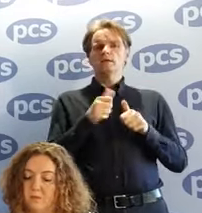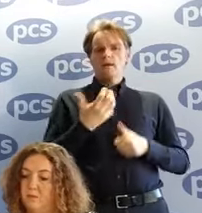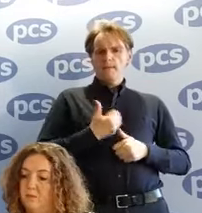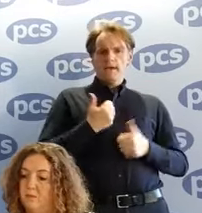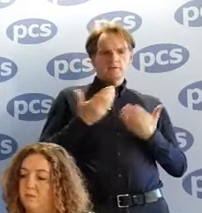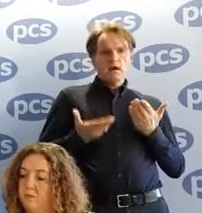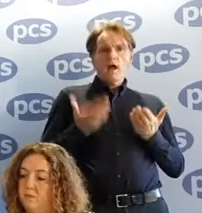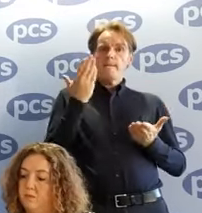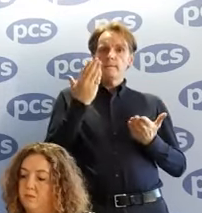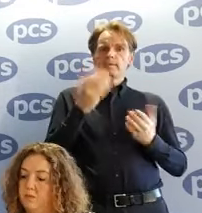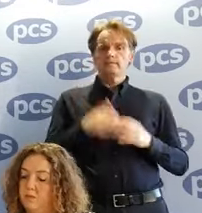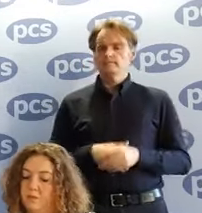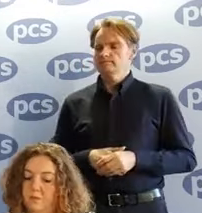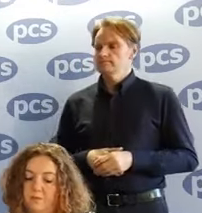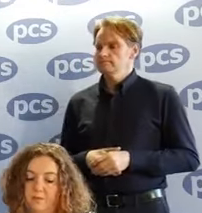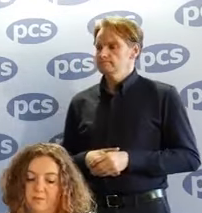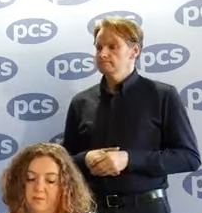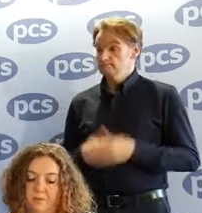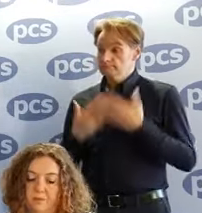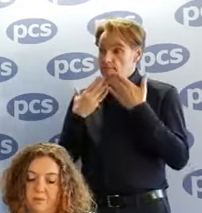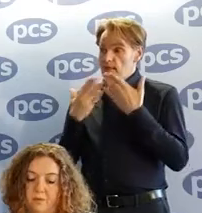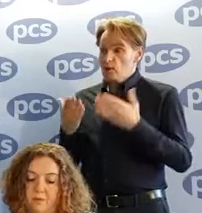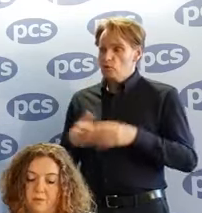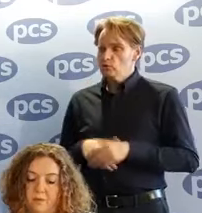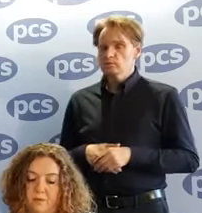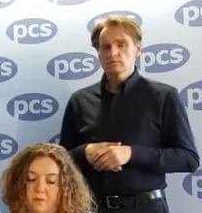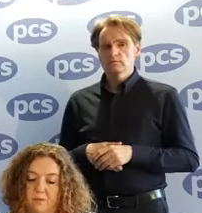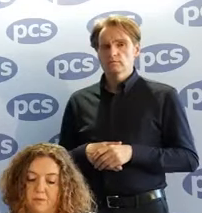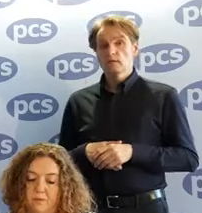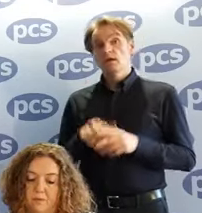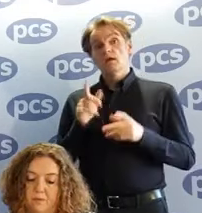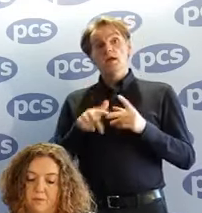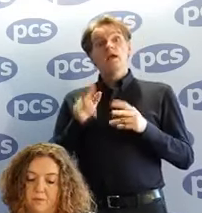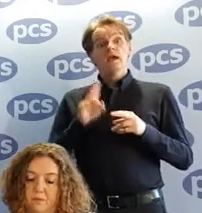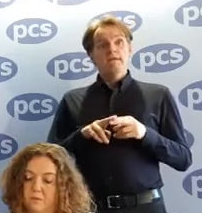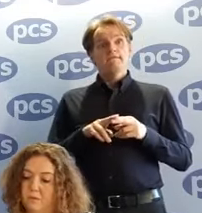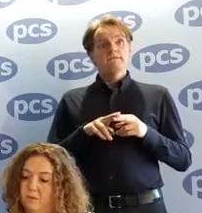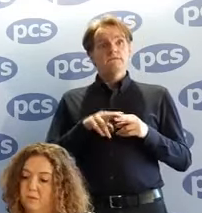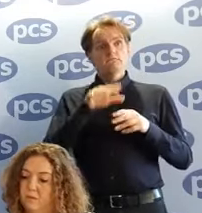Mark, clearly if we do proceed to ballot in